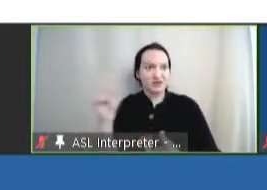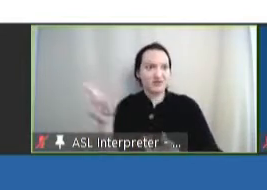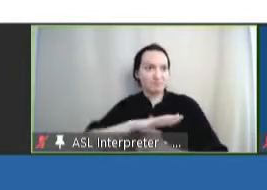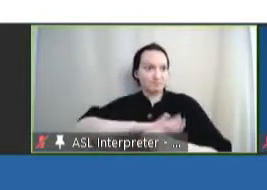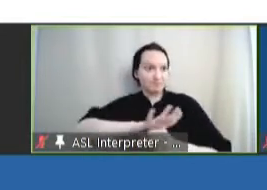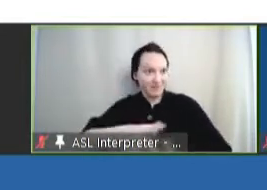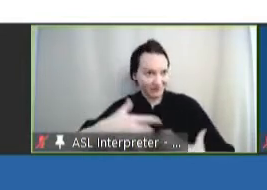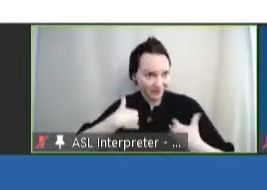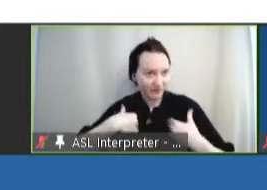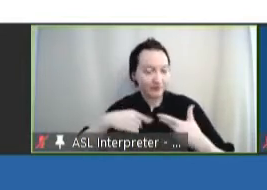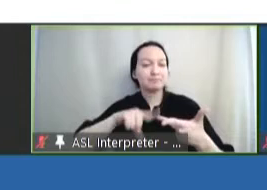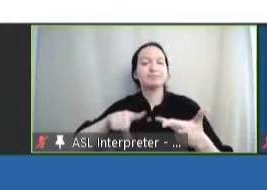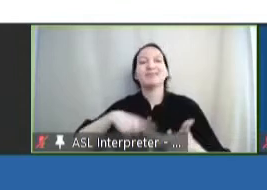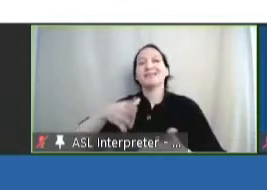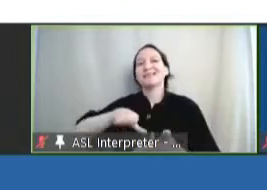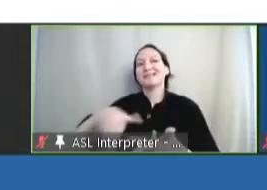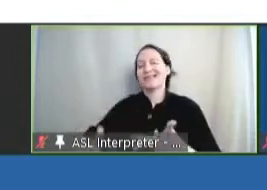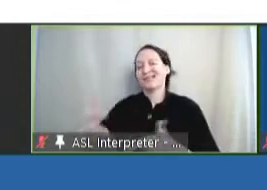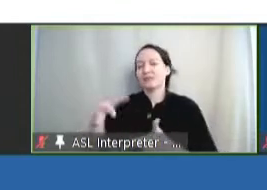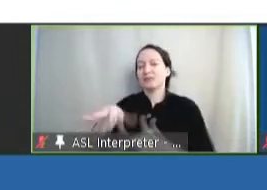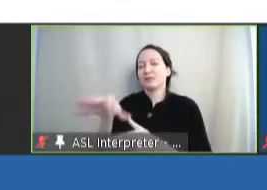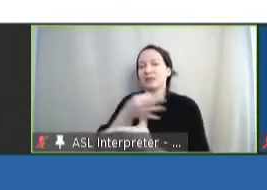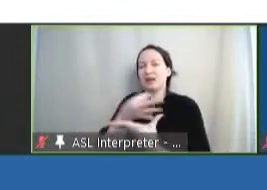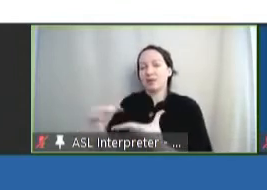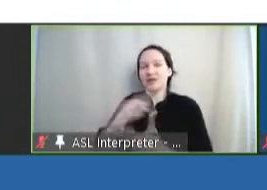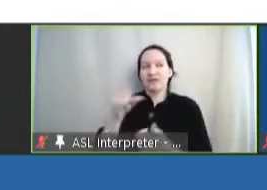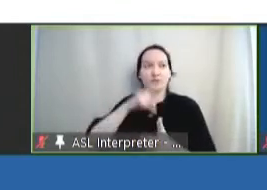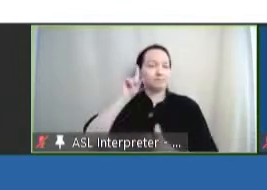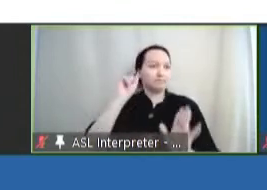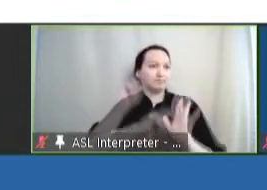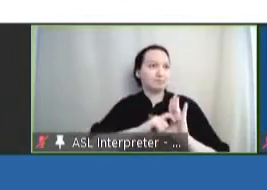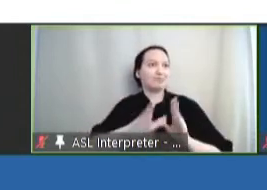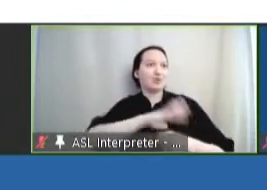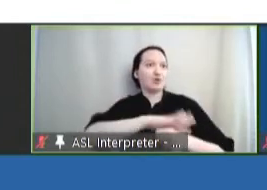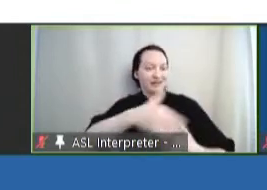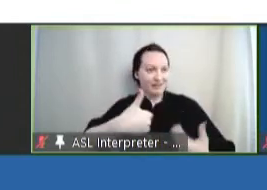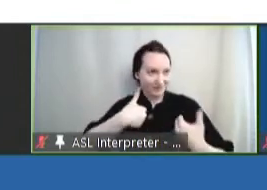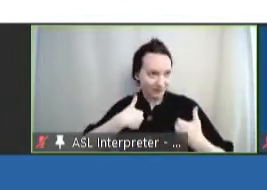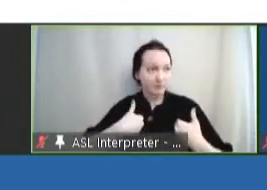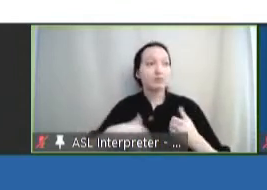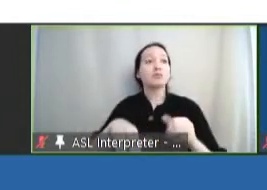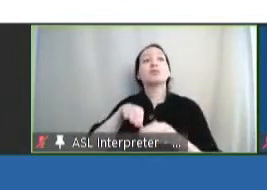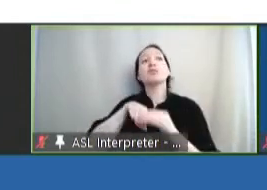death within nine weeks of that initial diagnosis. And we had access to person-level Medicare claims